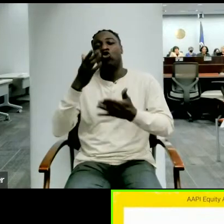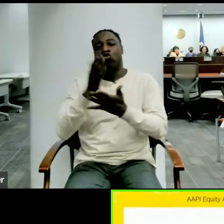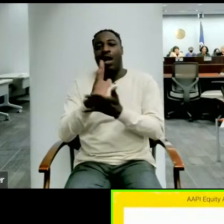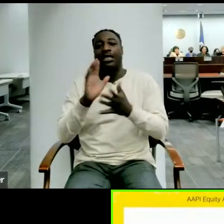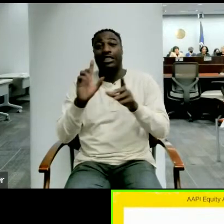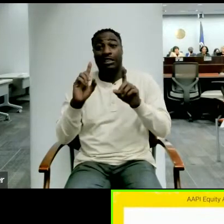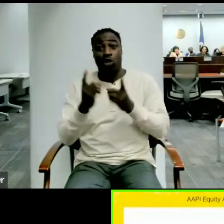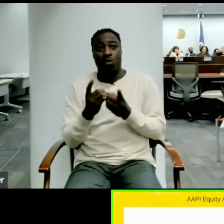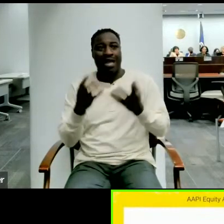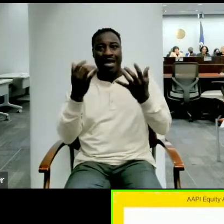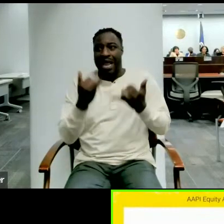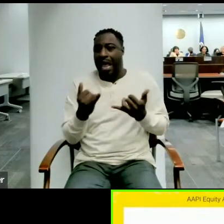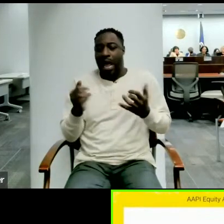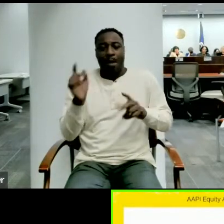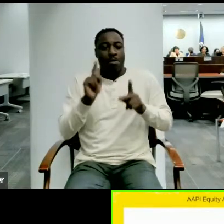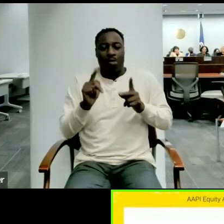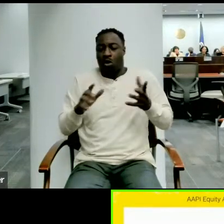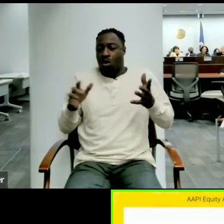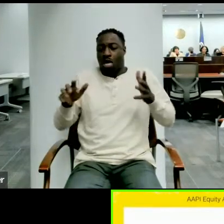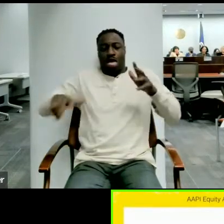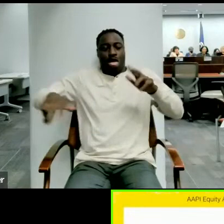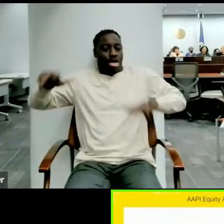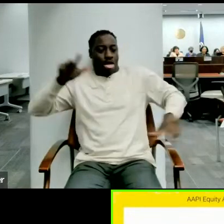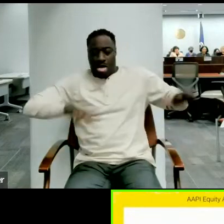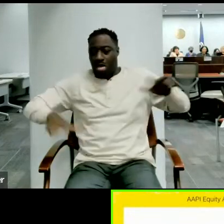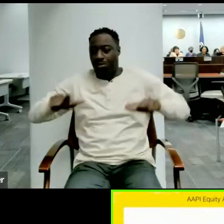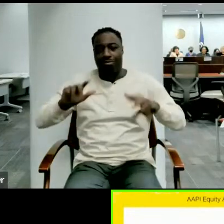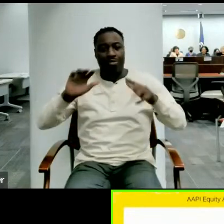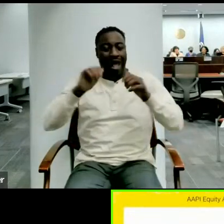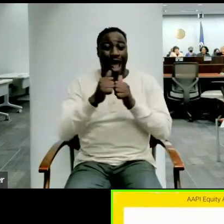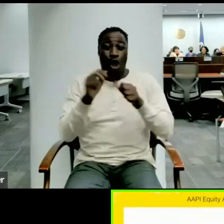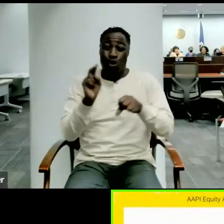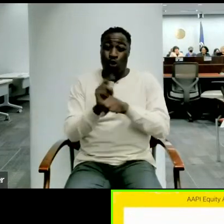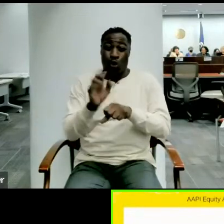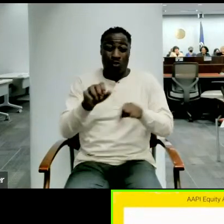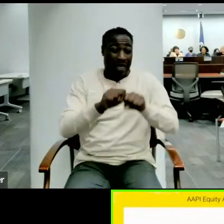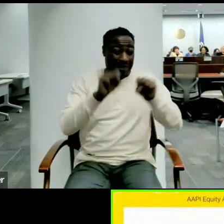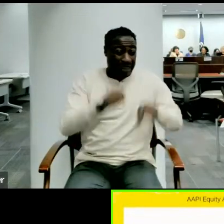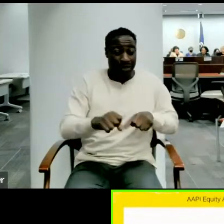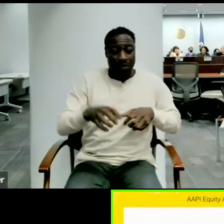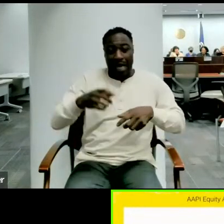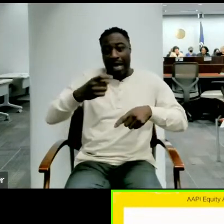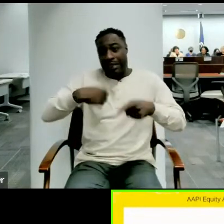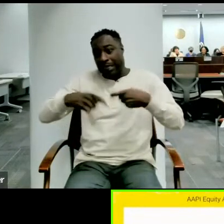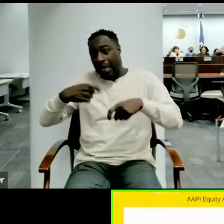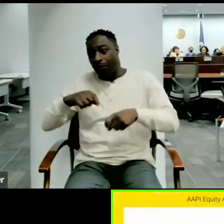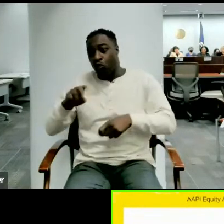to navigate that system and whether to use that versus the U.S. attorney's office and then EEOC.